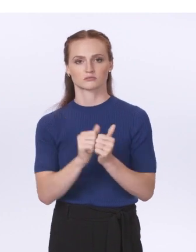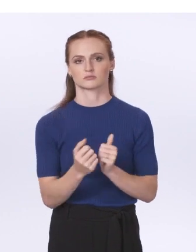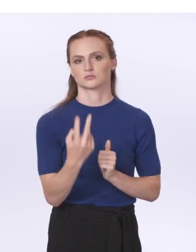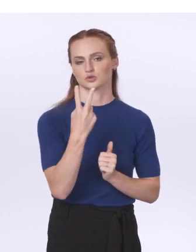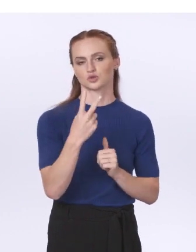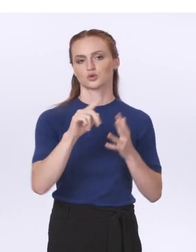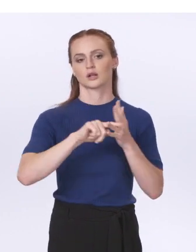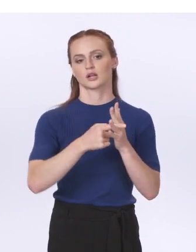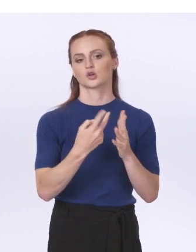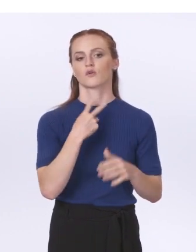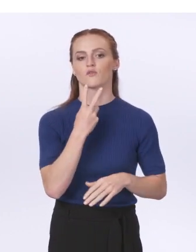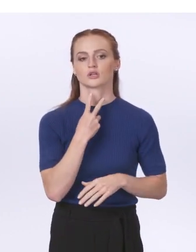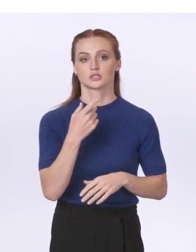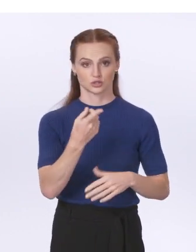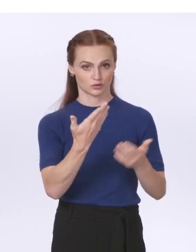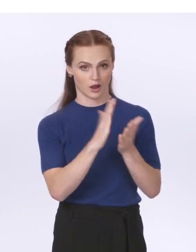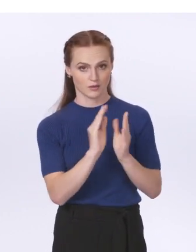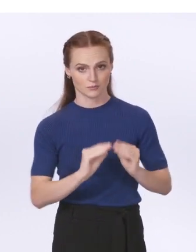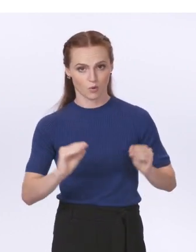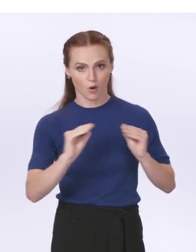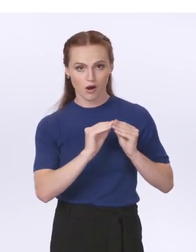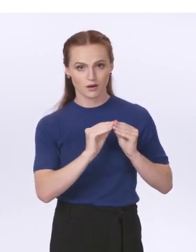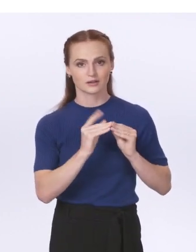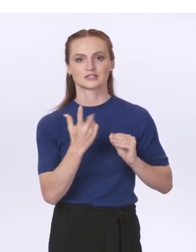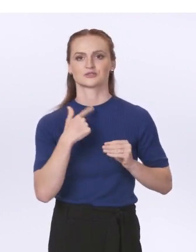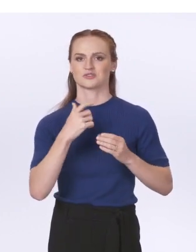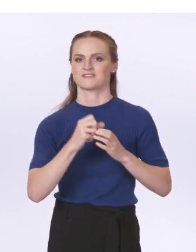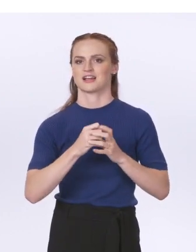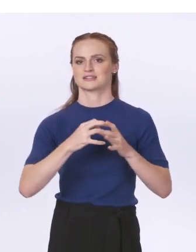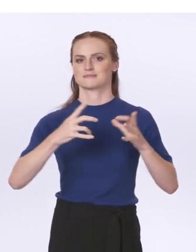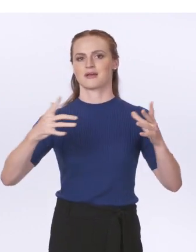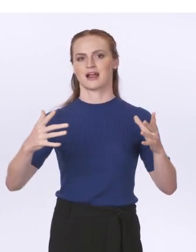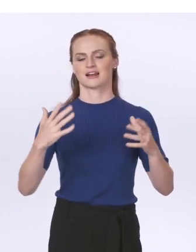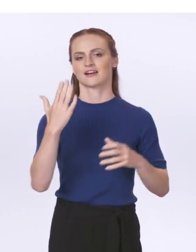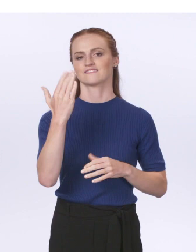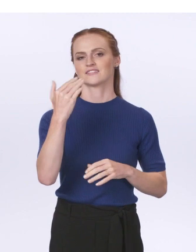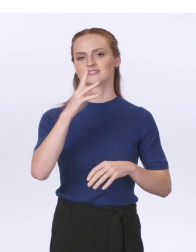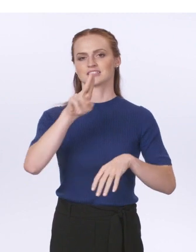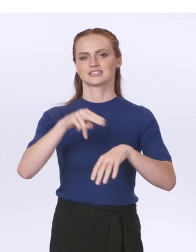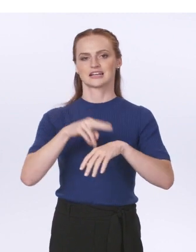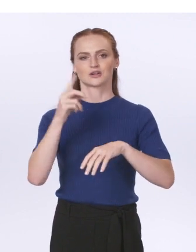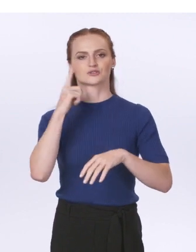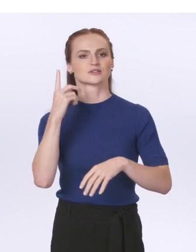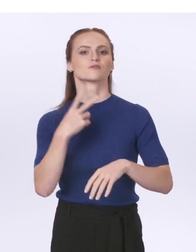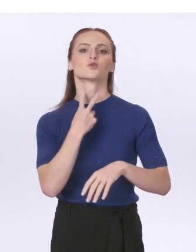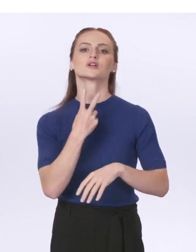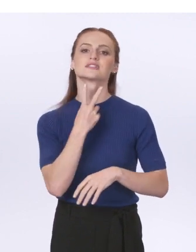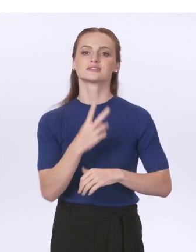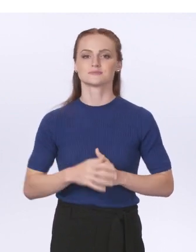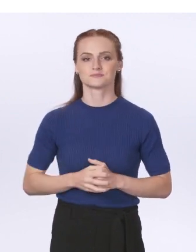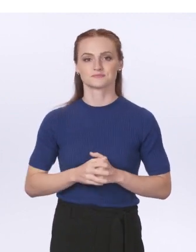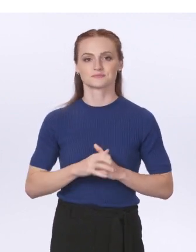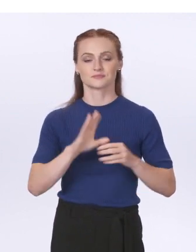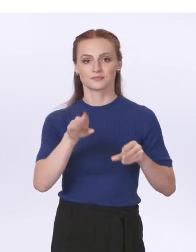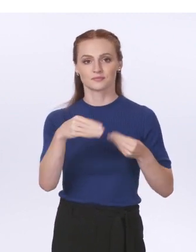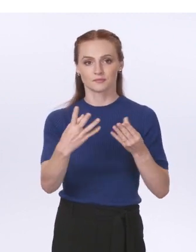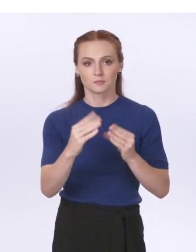You asked for more and we've expanded to 15 natural sounding voices and to give you even more flexibility,